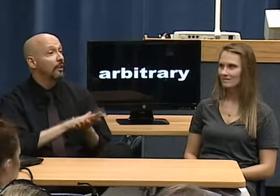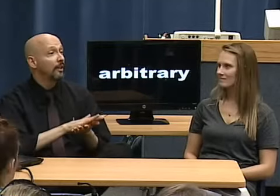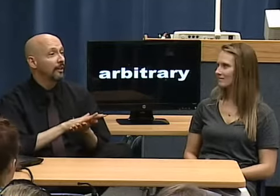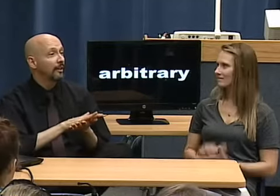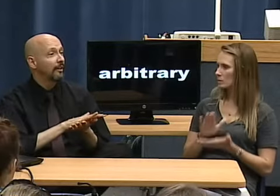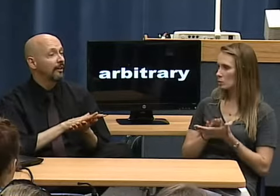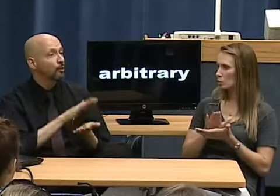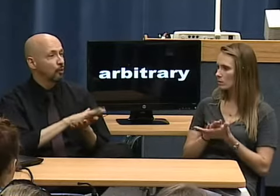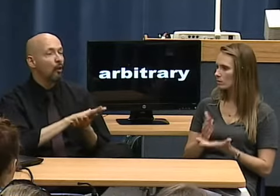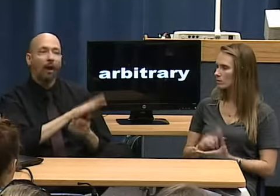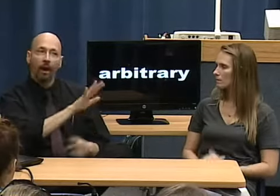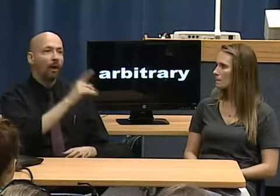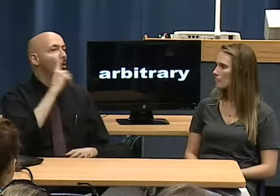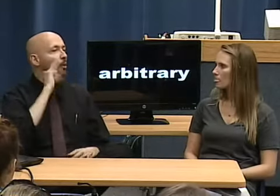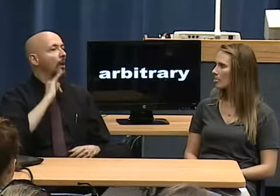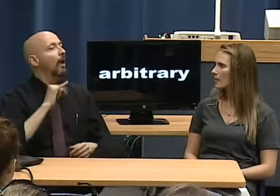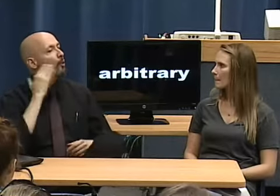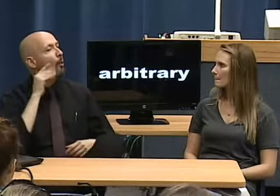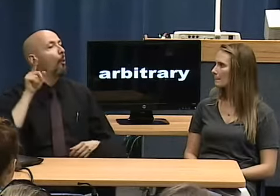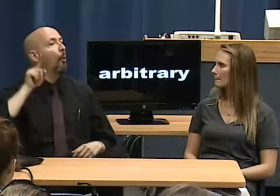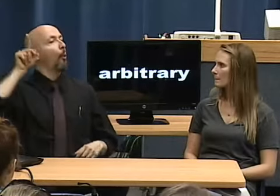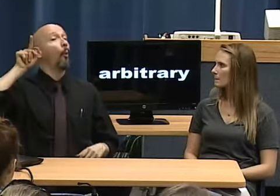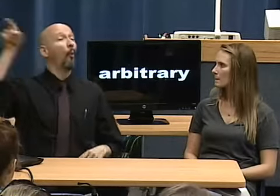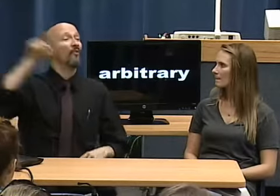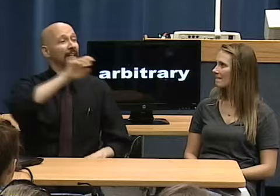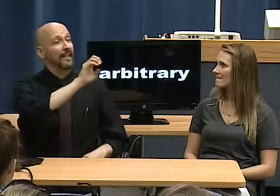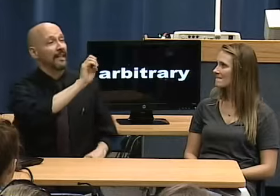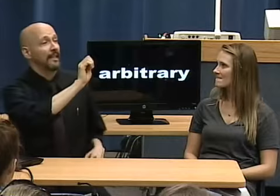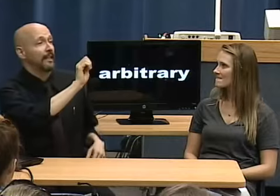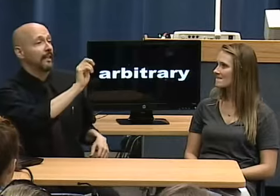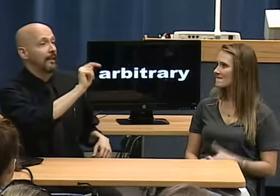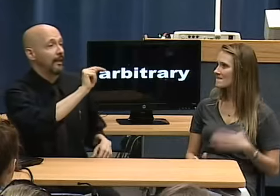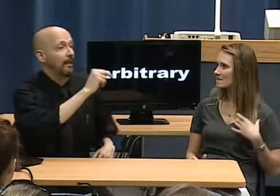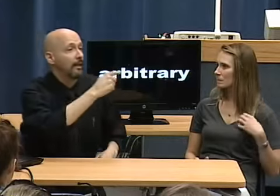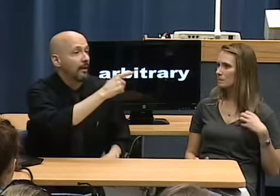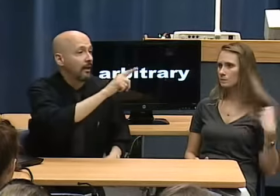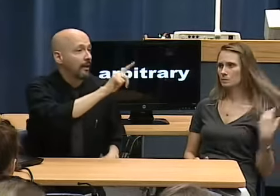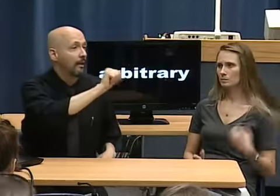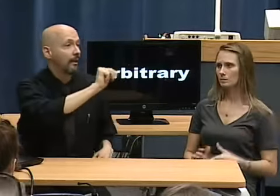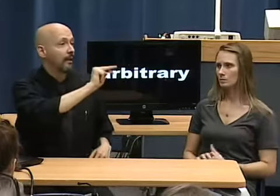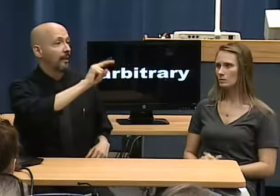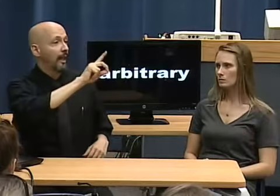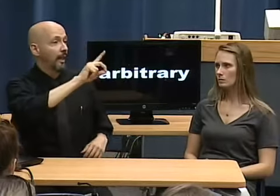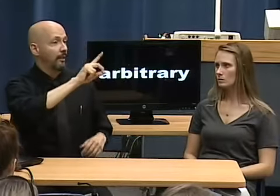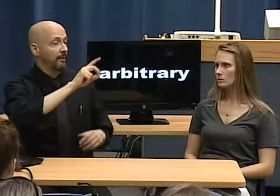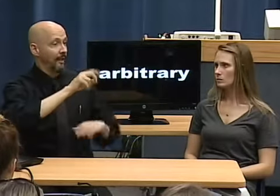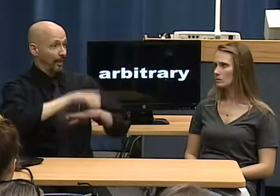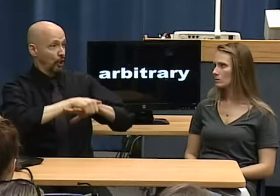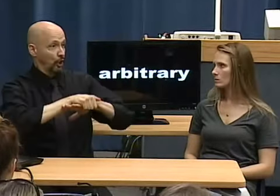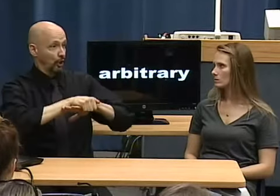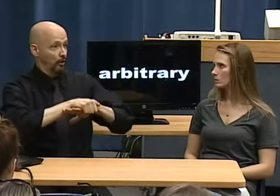School? No, it's iconic. Over in E-N-G-L-A-N-D England